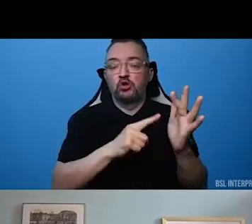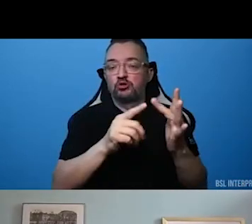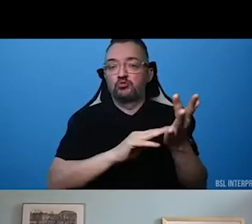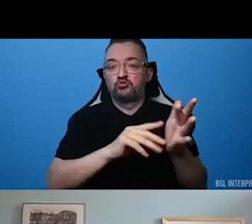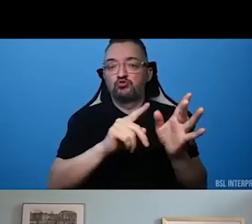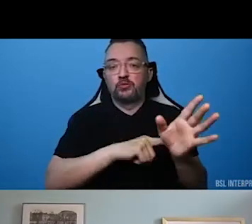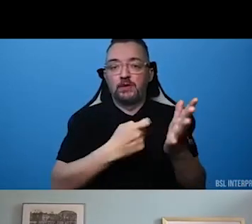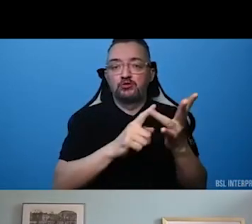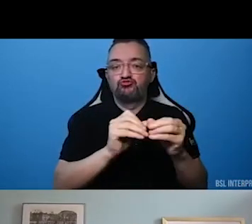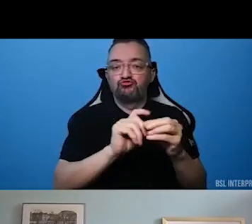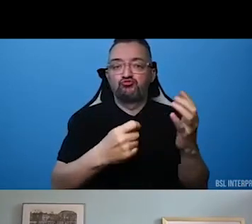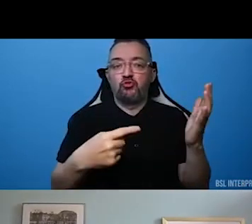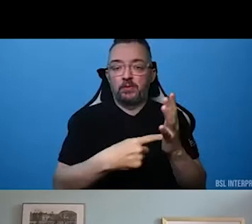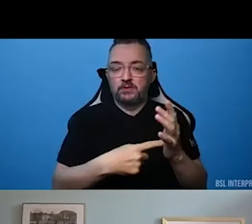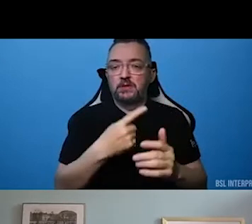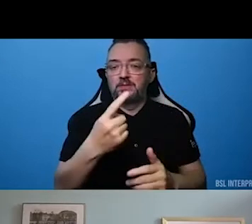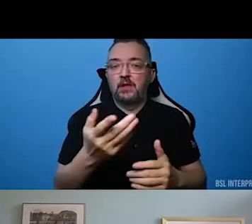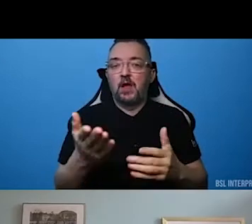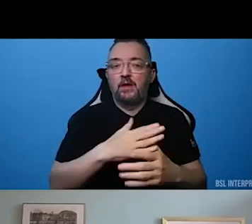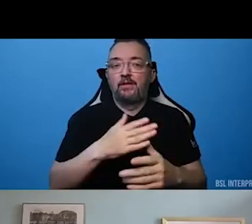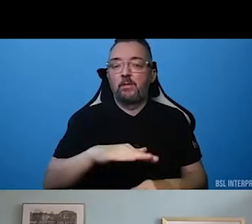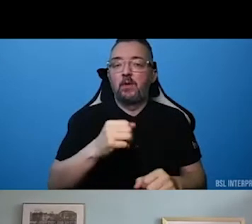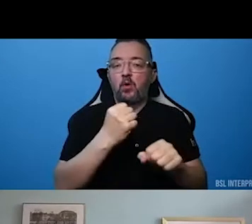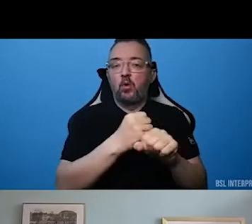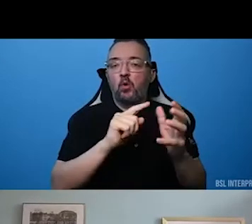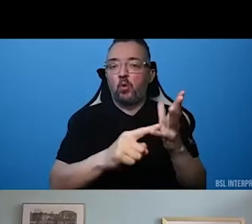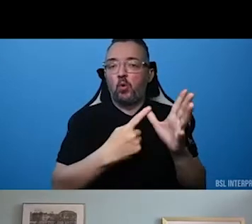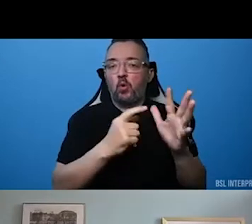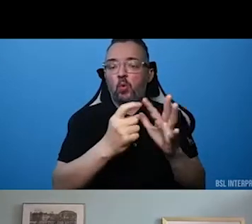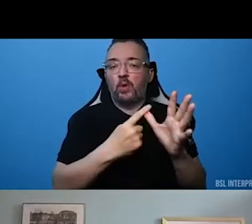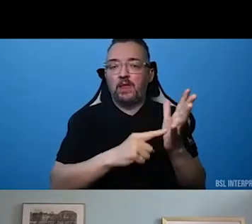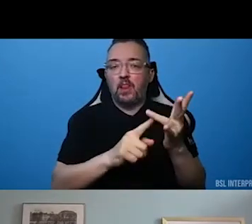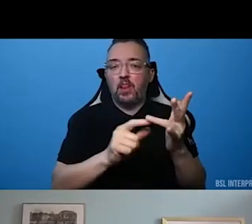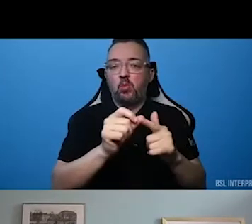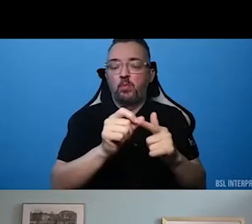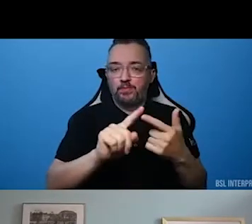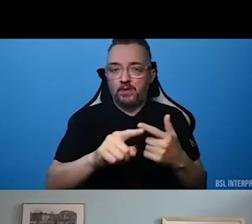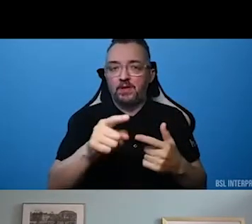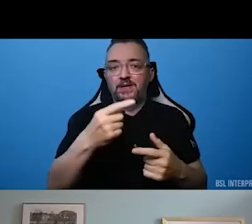who originally with origins from the Island of Guadeloupe named Tobacco Flower which took place